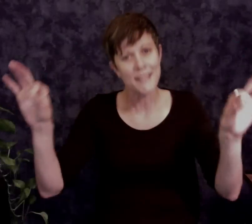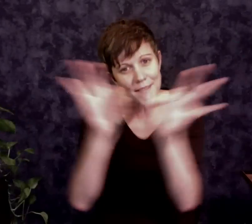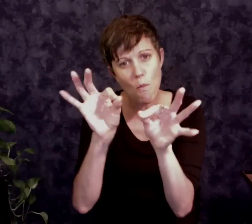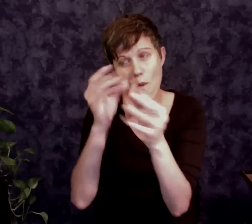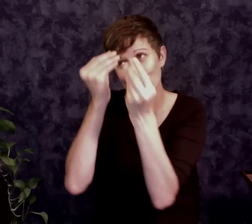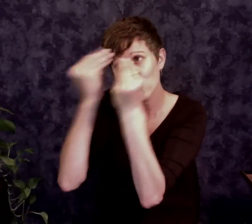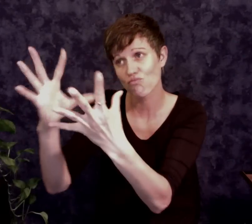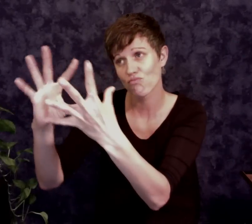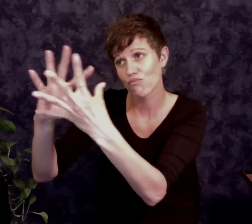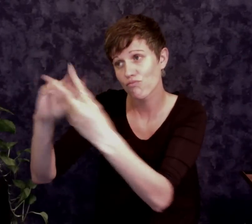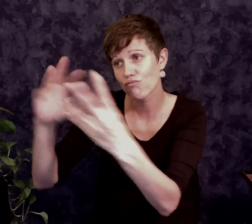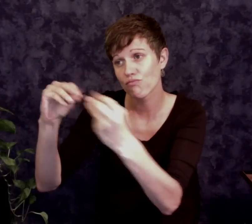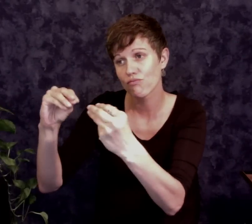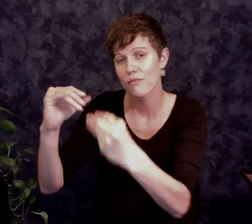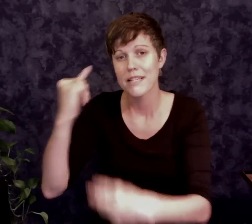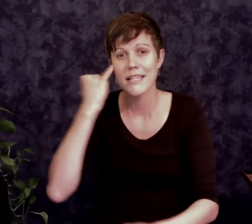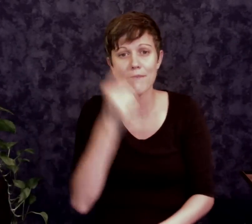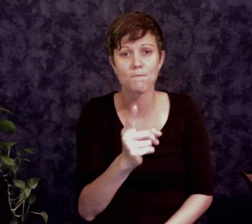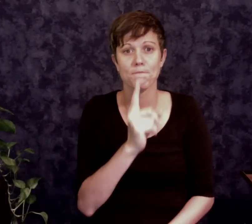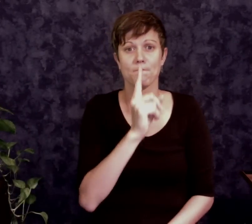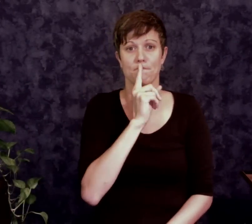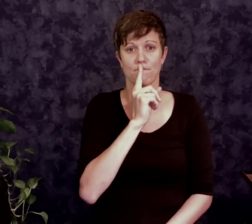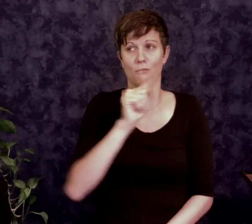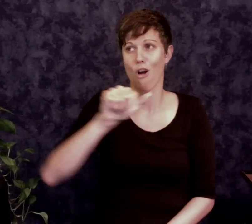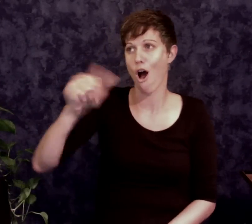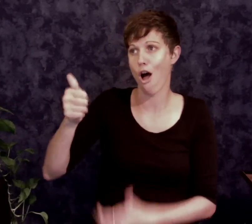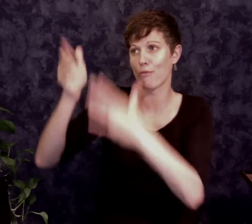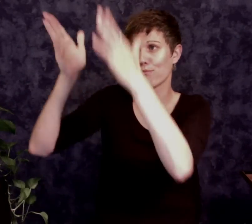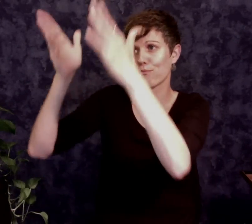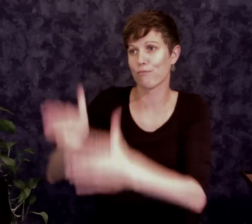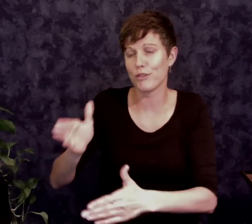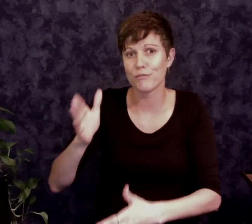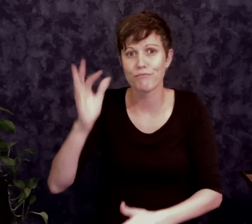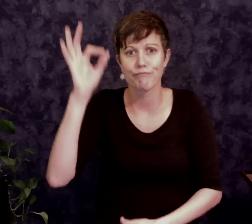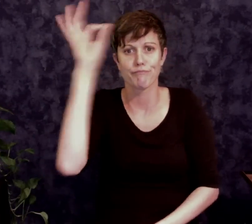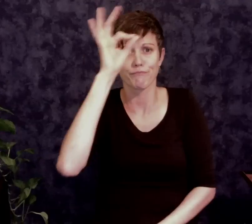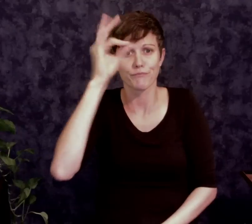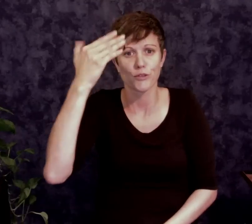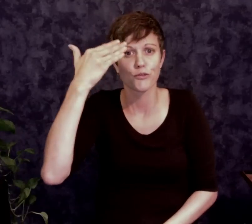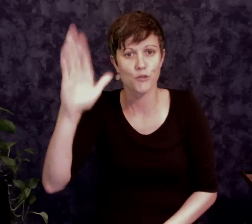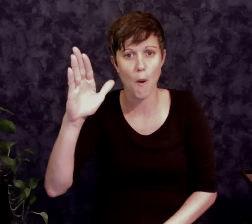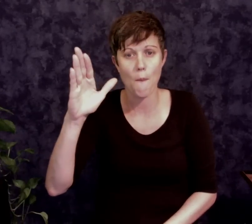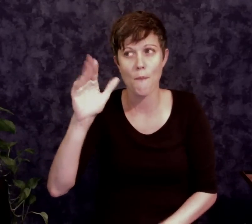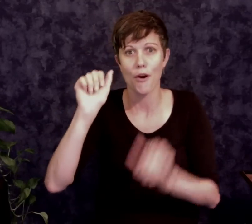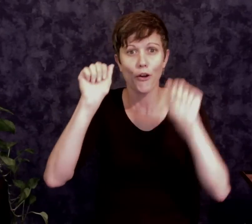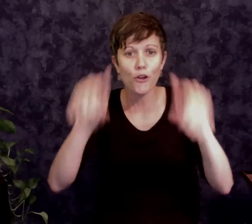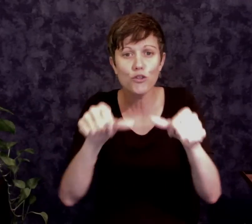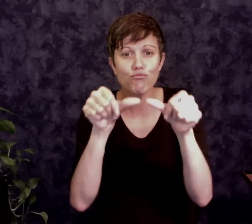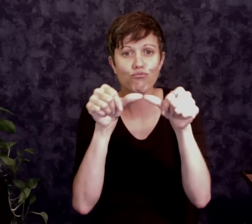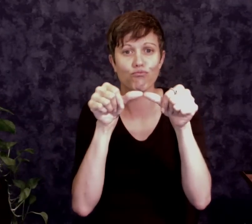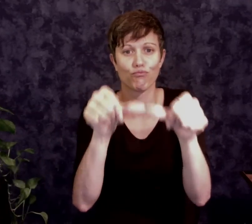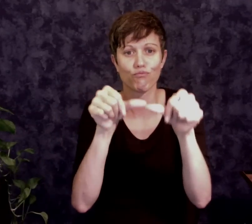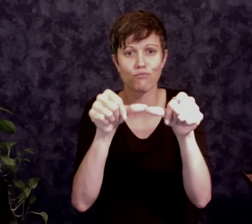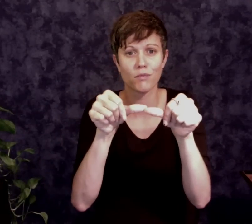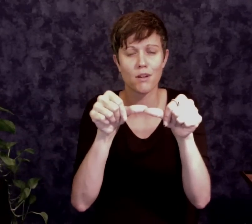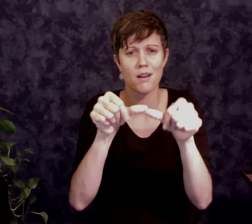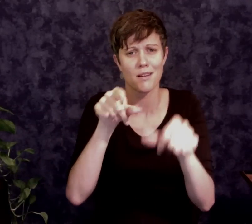It’s important to speak up. If you don’t say anything, the other person won’t know how you feel and they may continue.